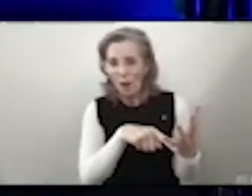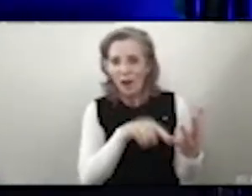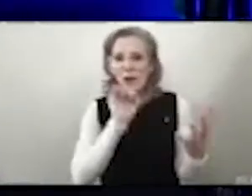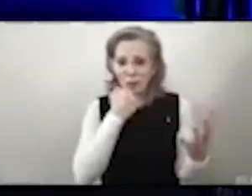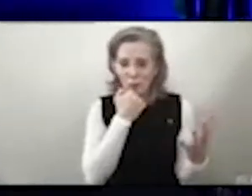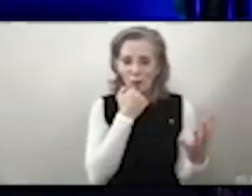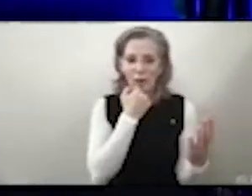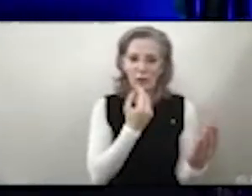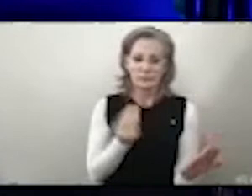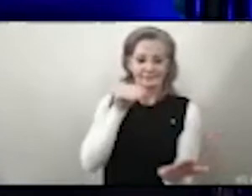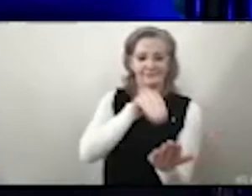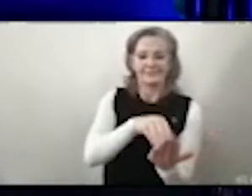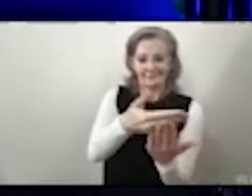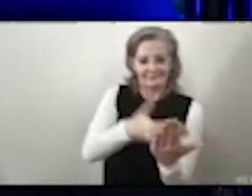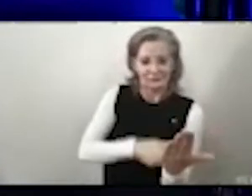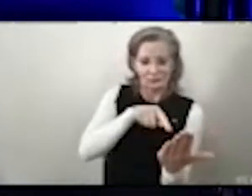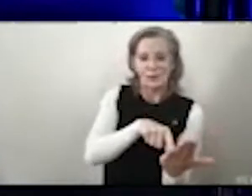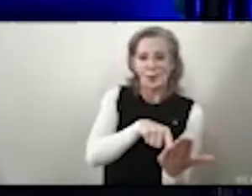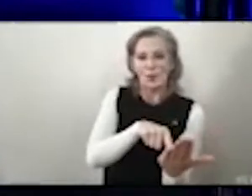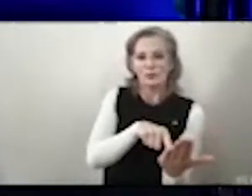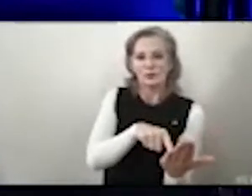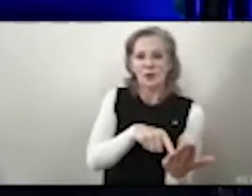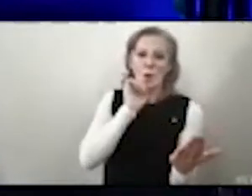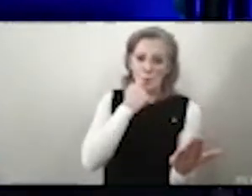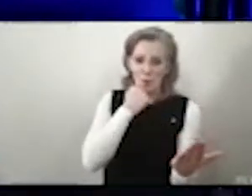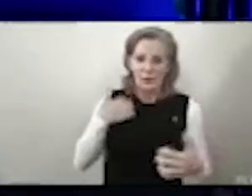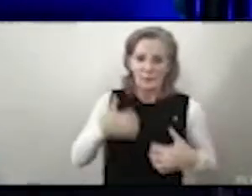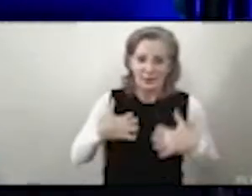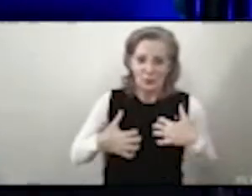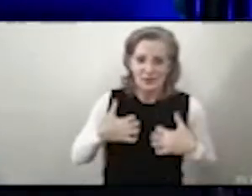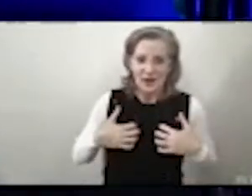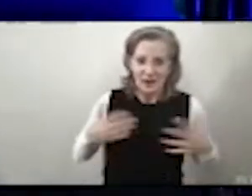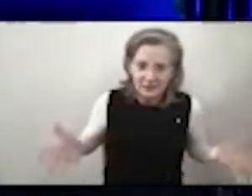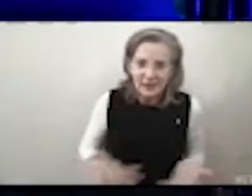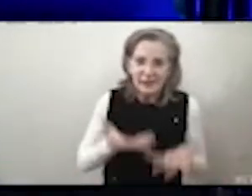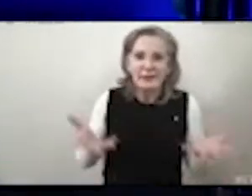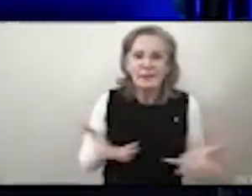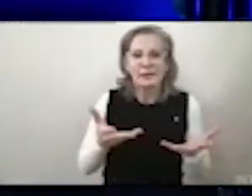enthusiastic, bold, and imaginative in working together to create a